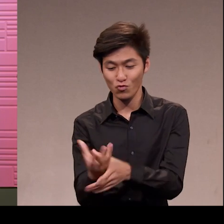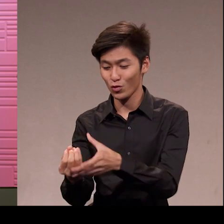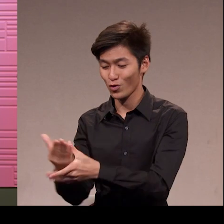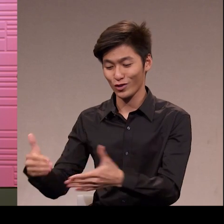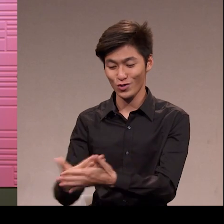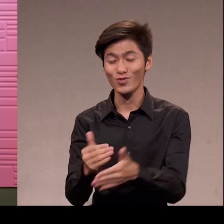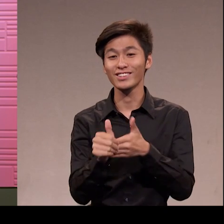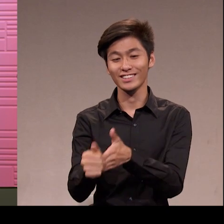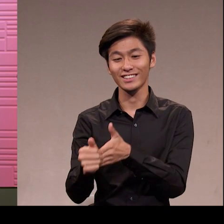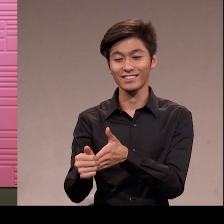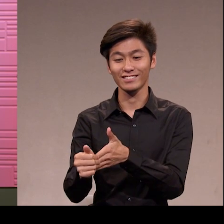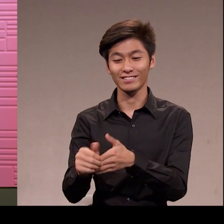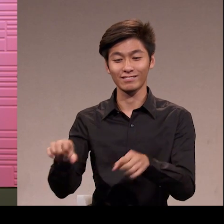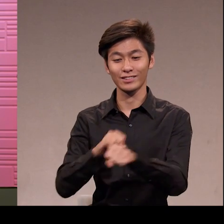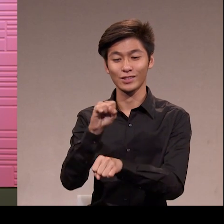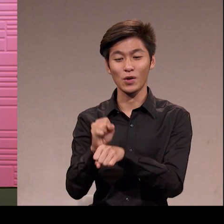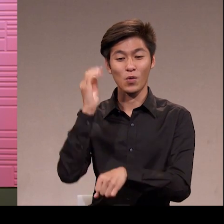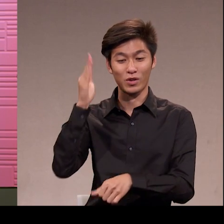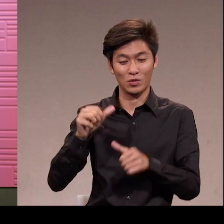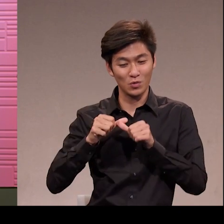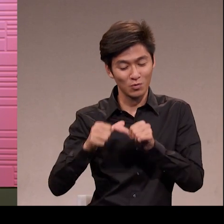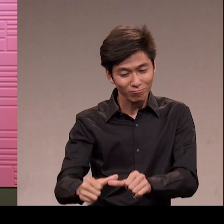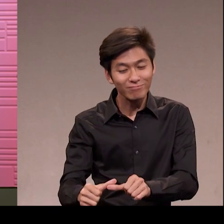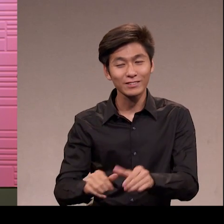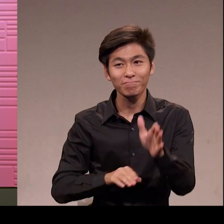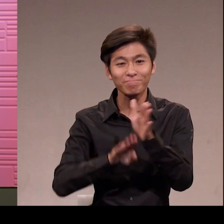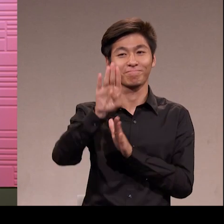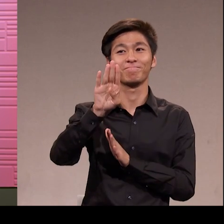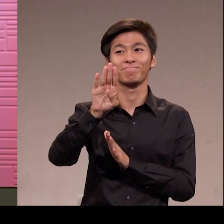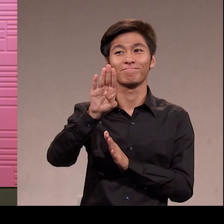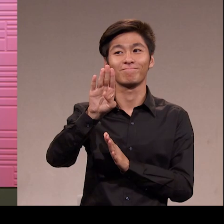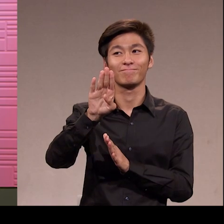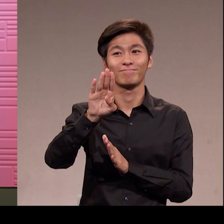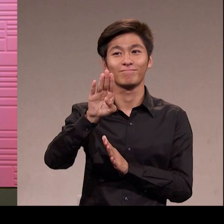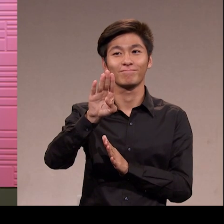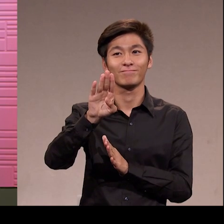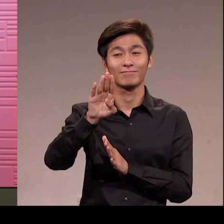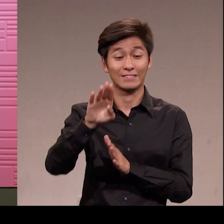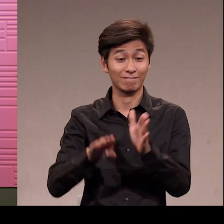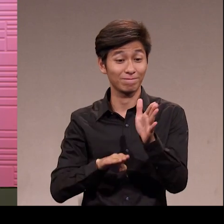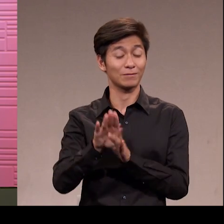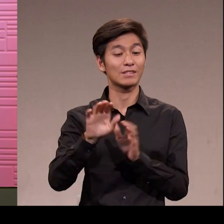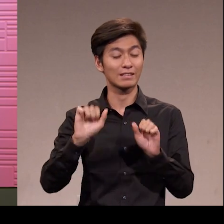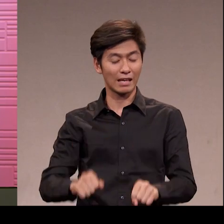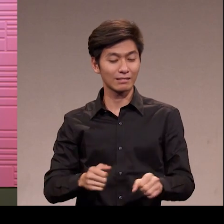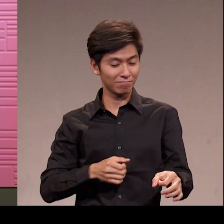so that Singapore will continue to do well in the long term, and so that we can account to the people.